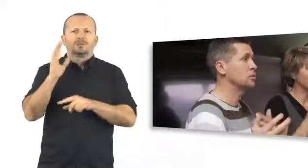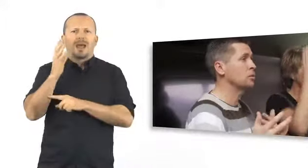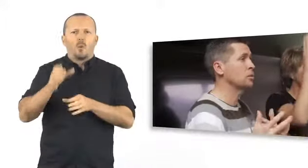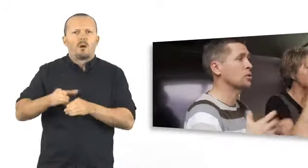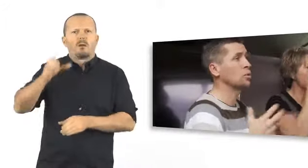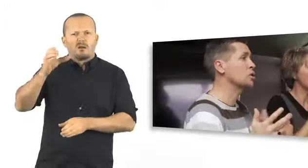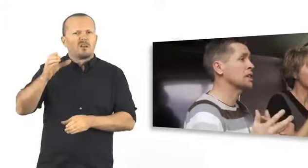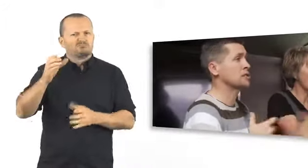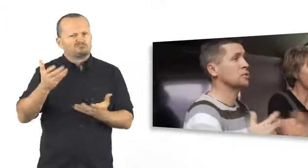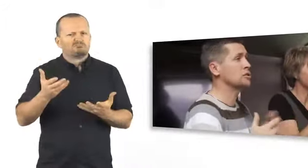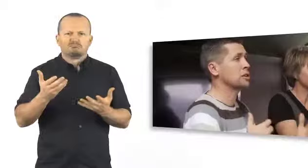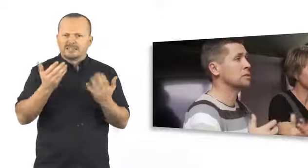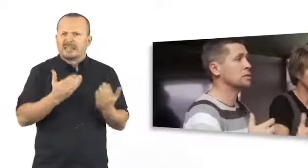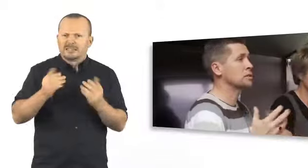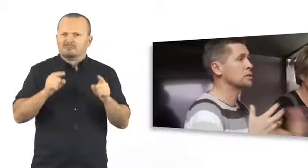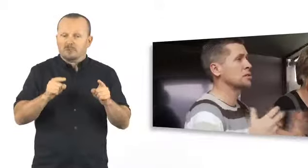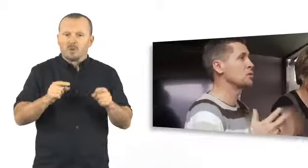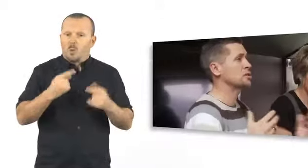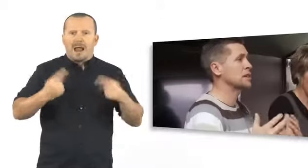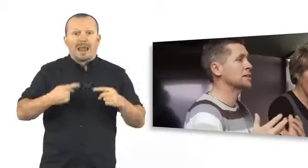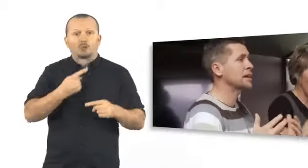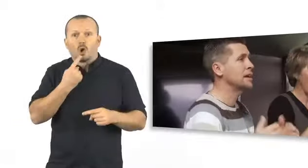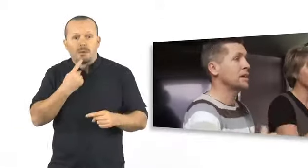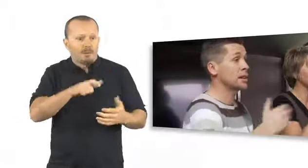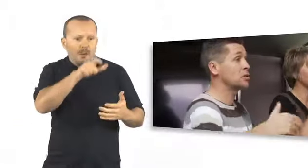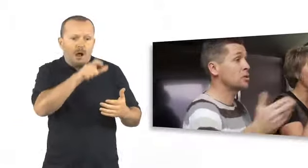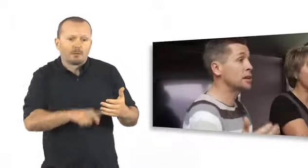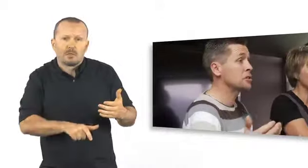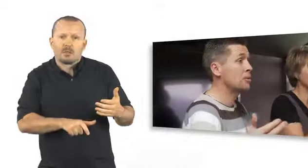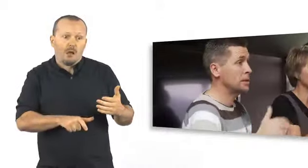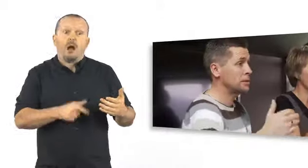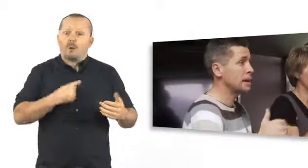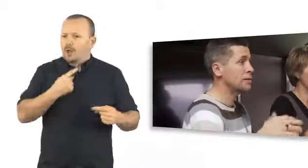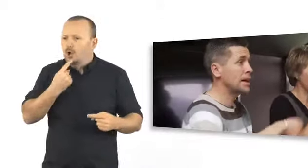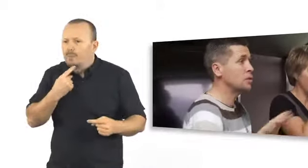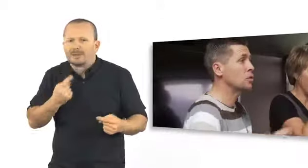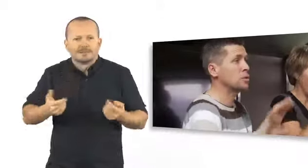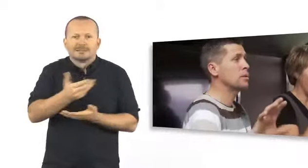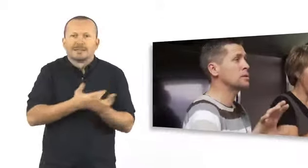We do what we call ‘watch tower’, so we’re Jehovah’s Witnesses, so there’s a watch tower study. The kids are allowed to comment about an article that we might